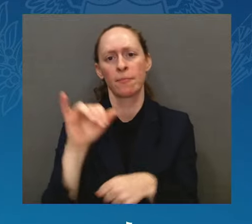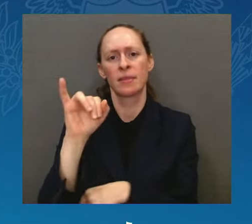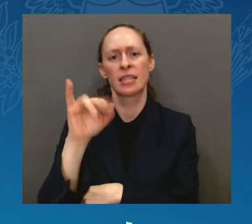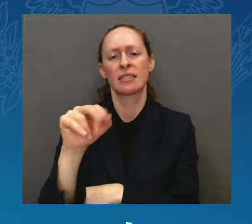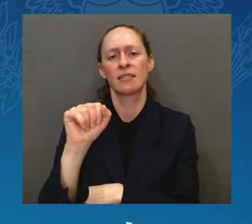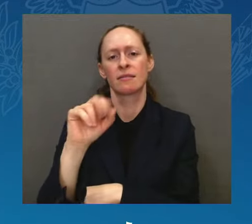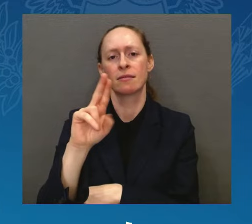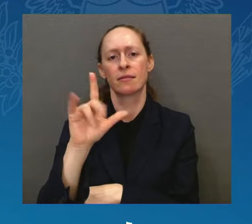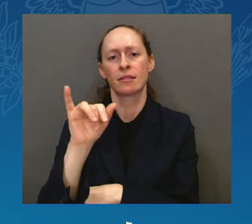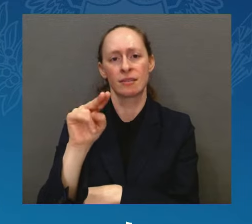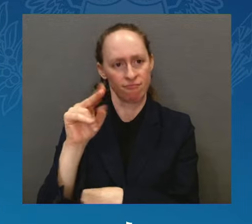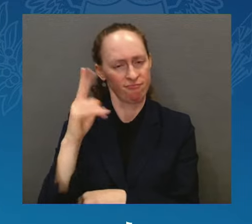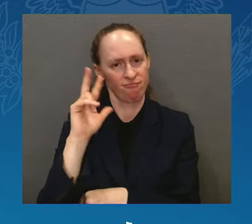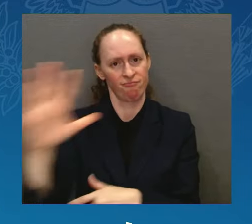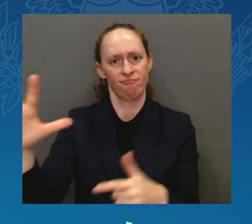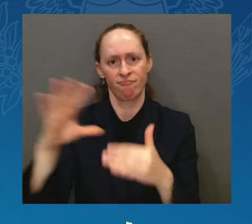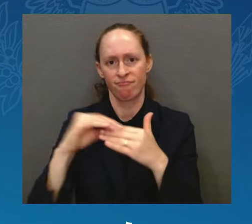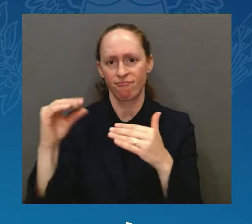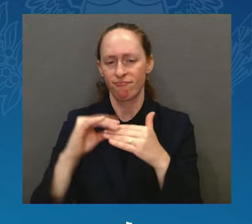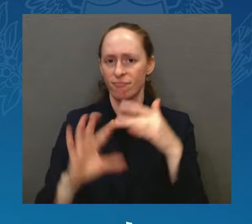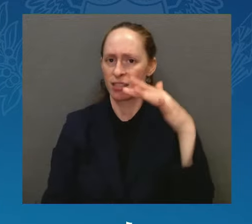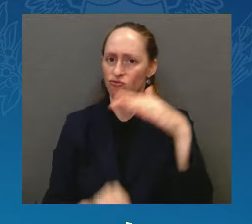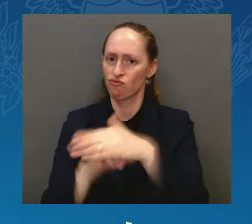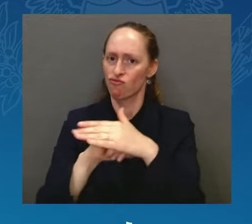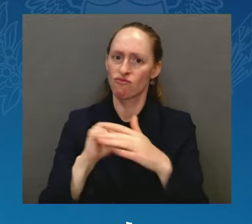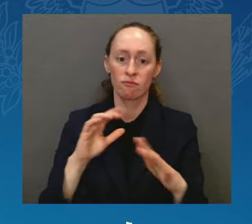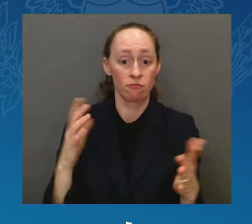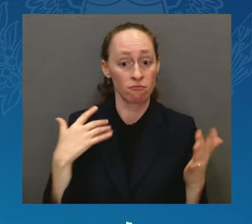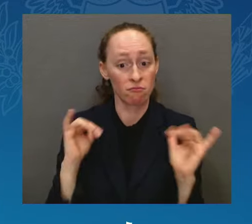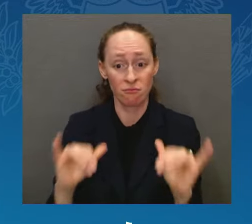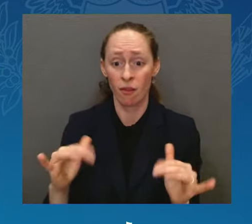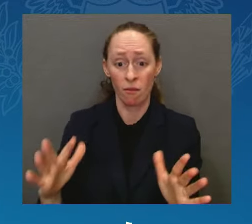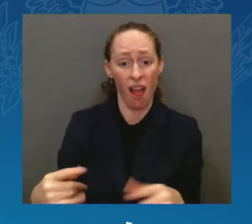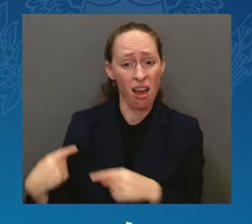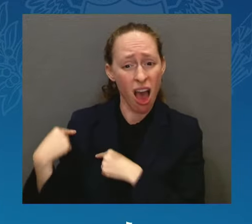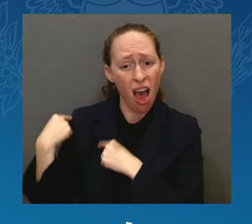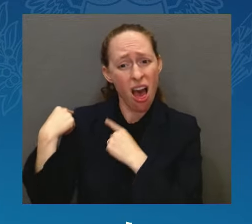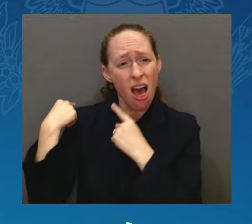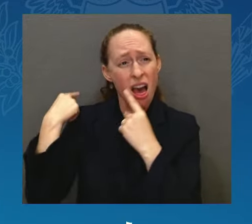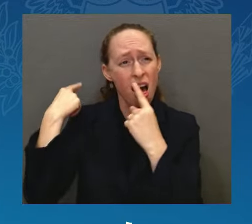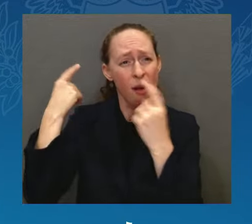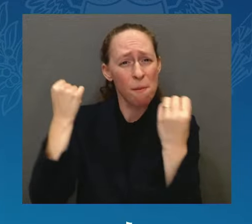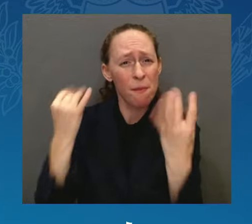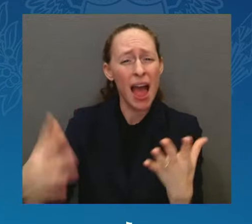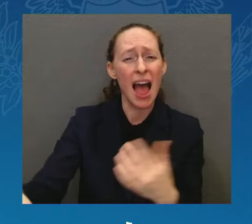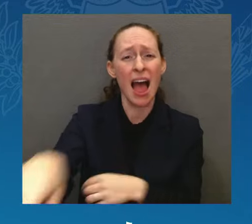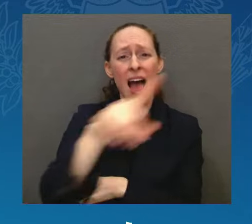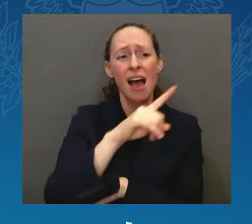For far too long, so many of our seniors had to choose between either putting food on their table